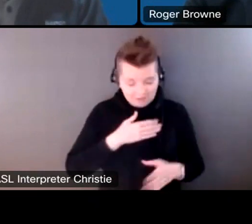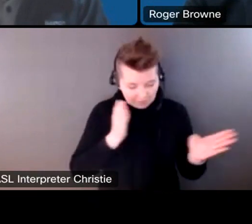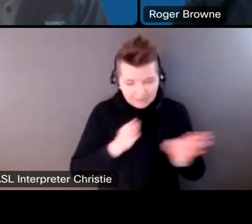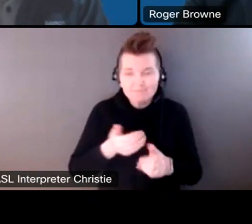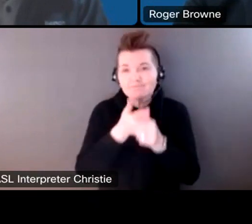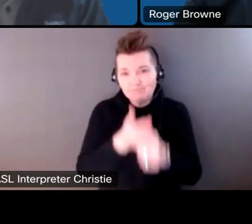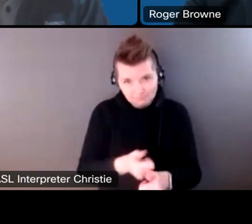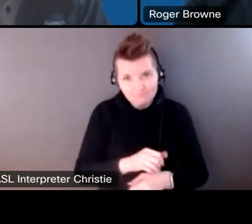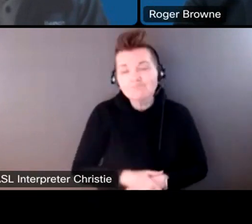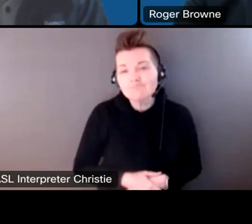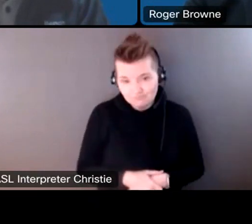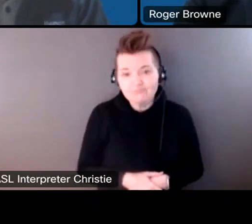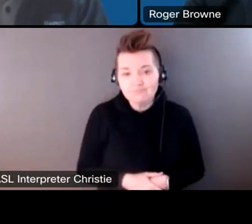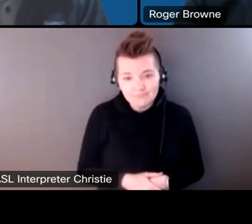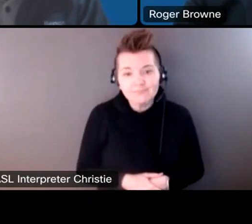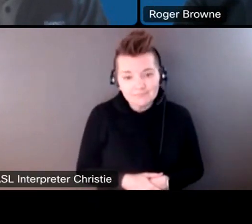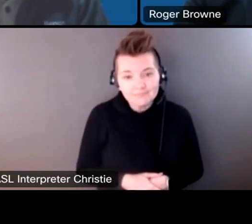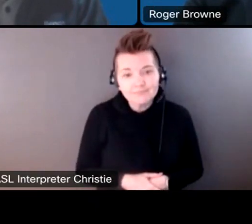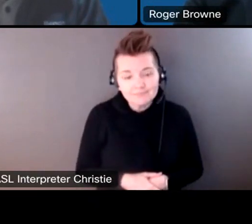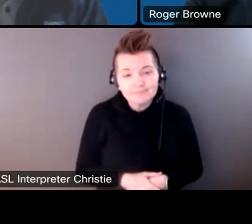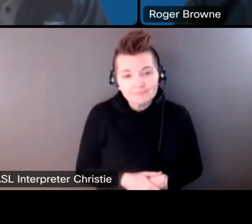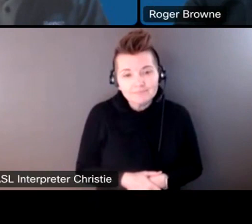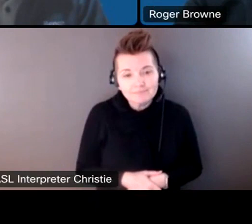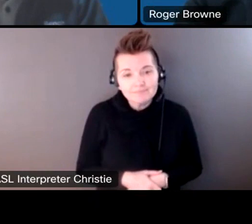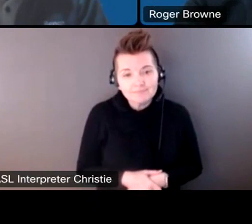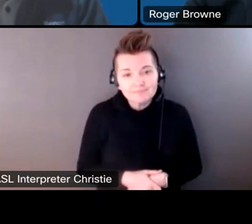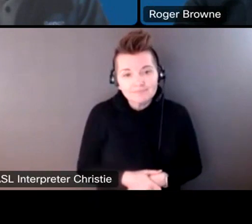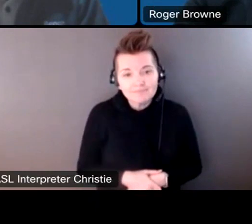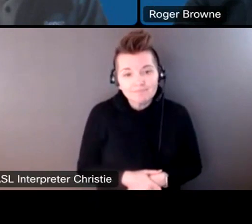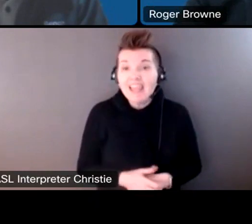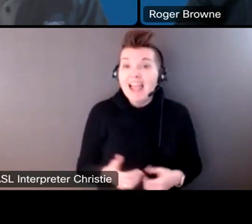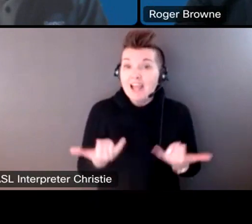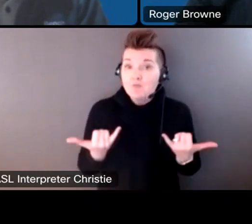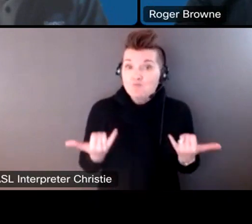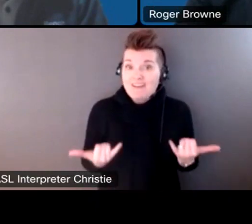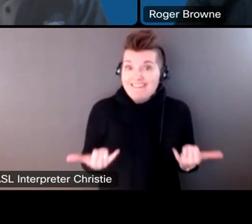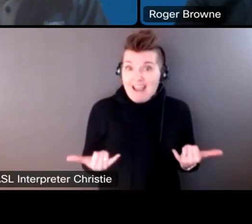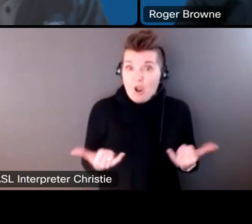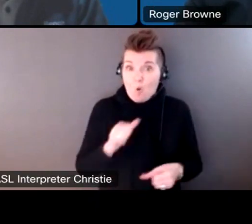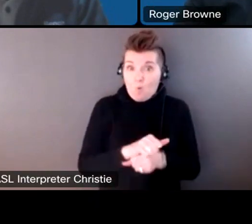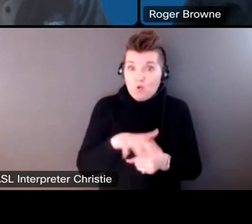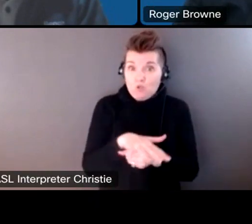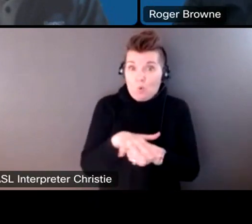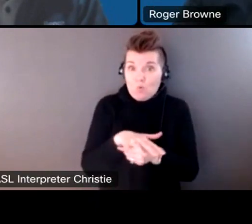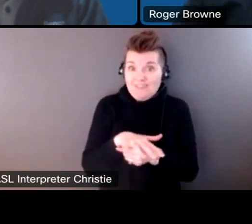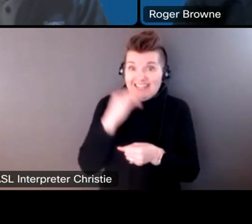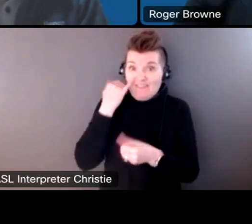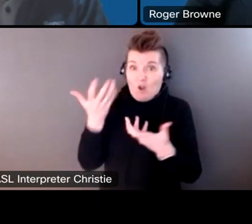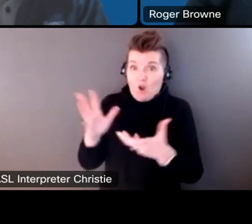And also, as I say, at existing work zones to revisit those, to see what if anything can be done.